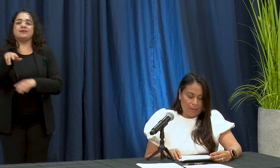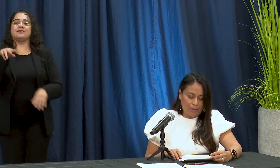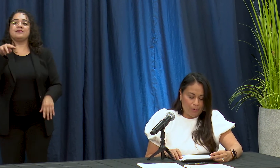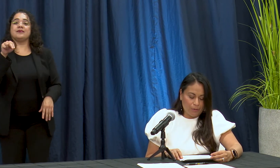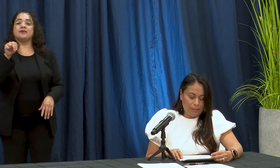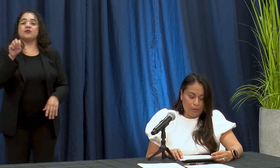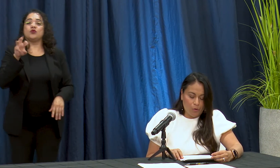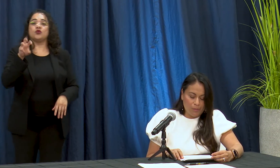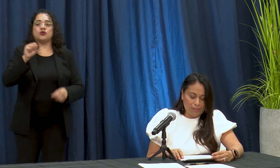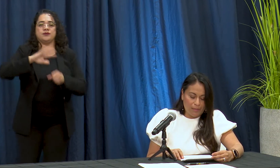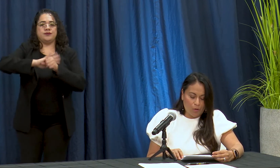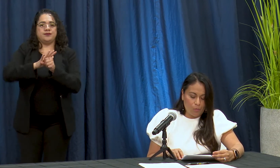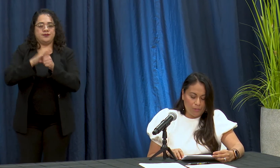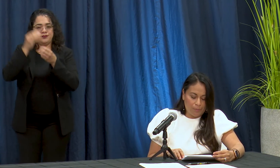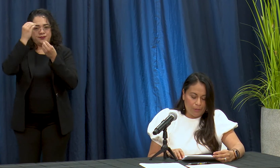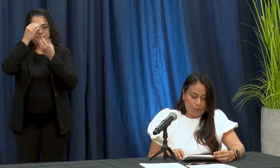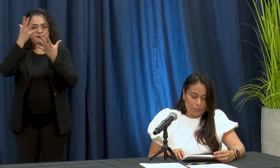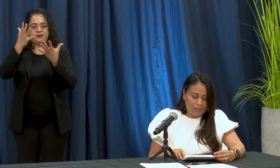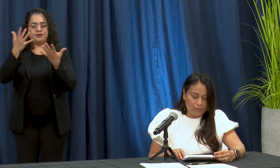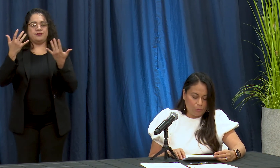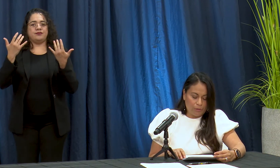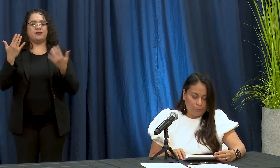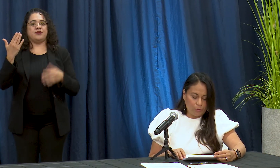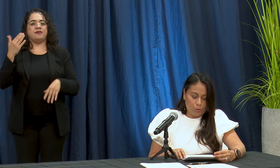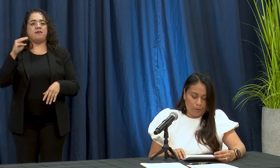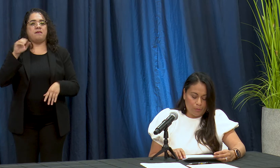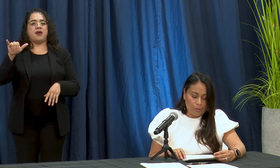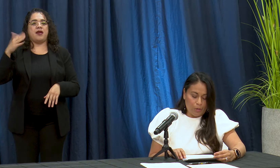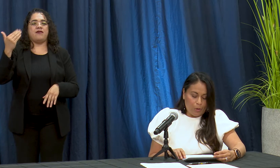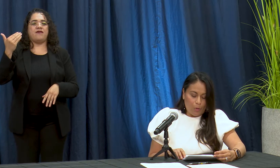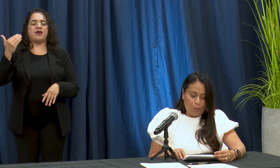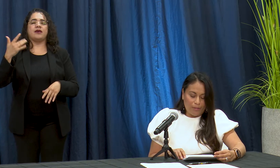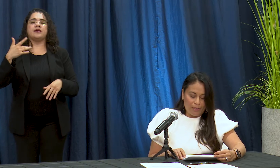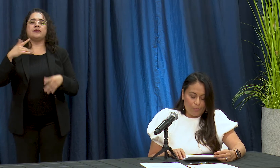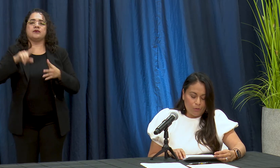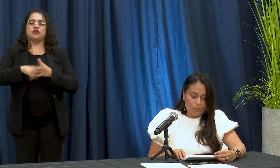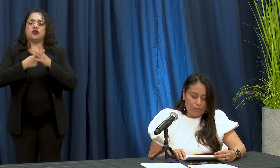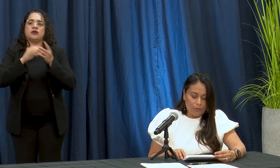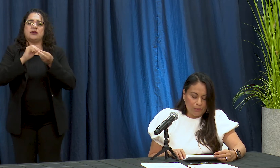mio Caro comenzar como siempre con nuestras últimos números tenemos milto's